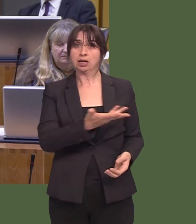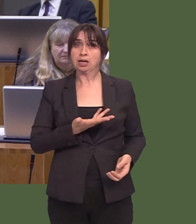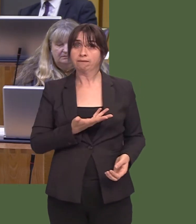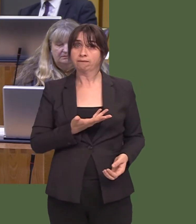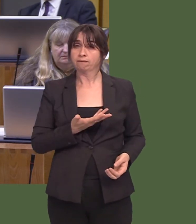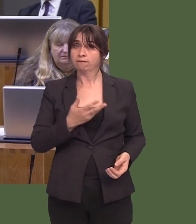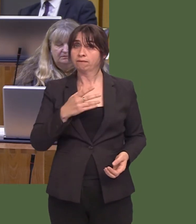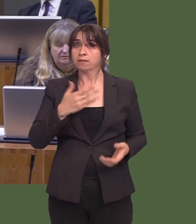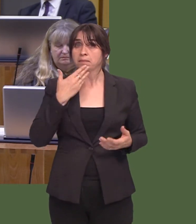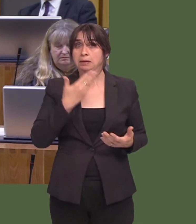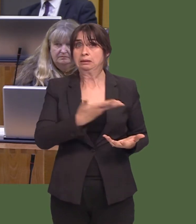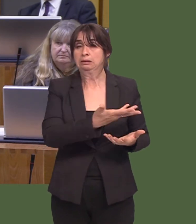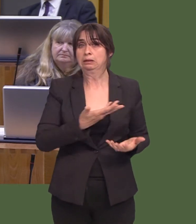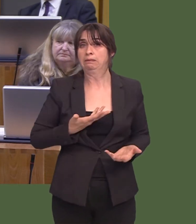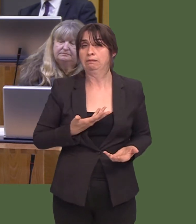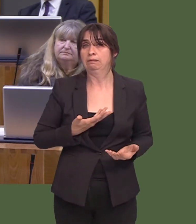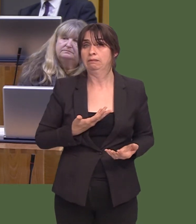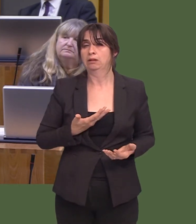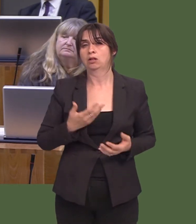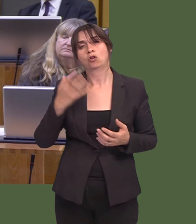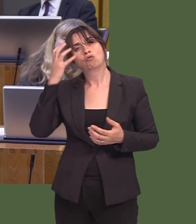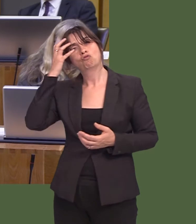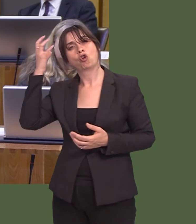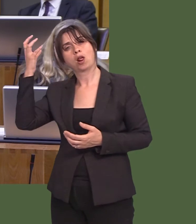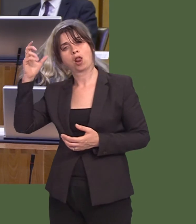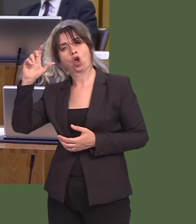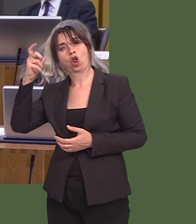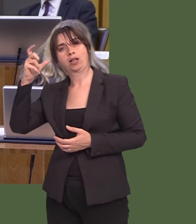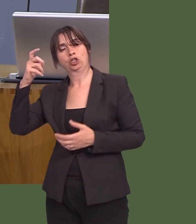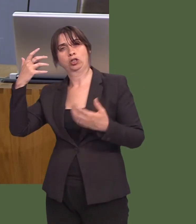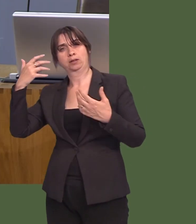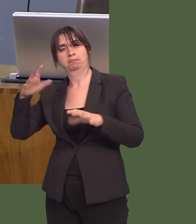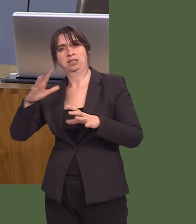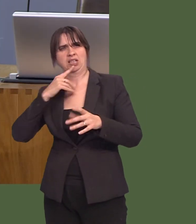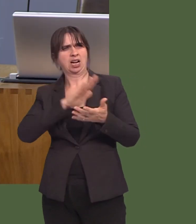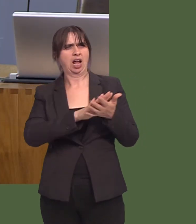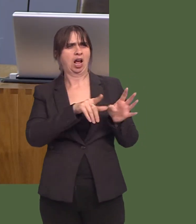But we know that the royal college has said that the services in the Hywel Dda area are safe.